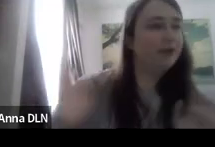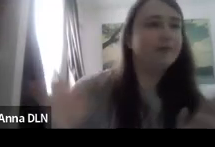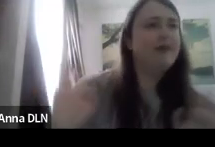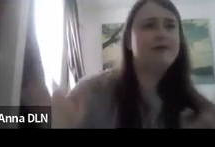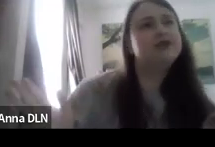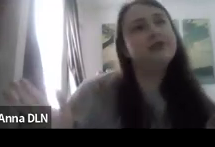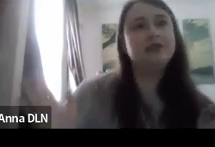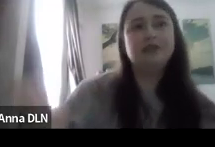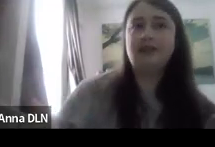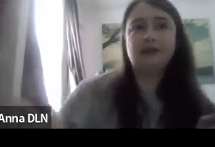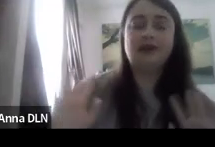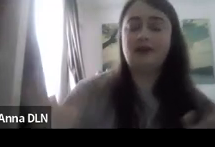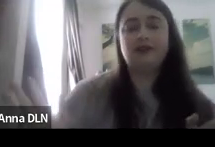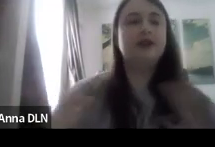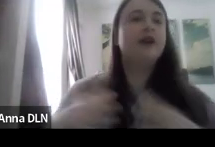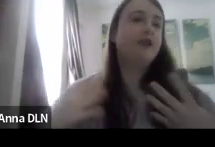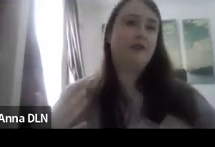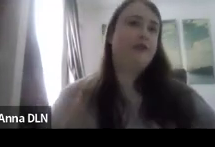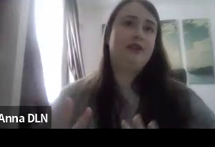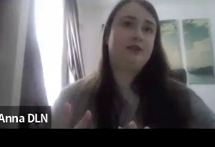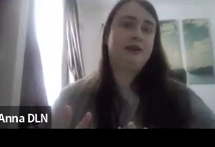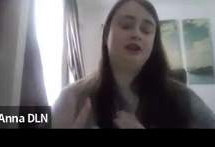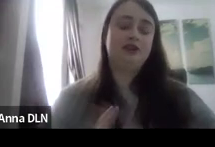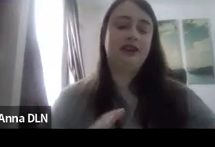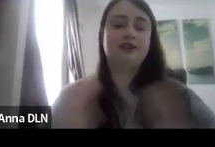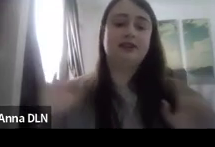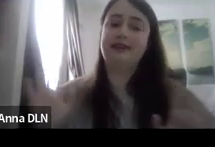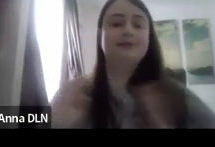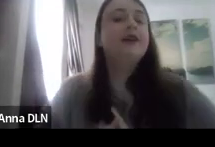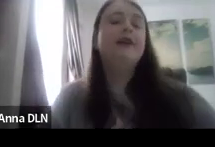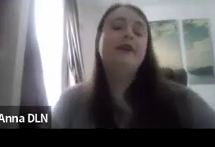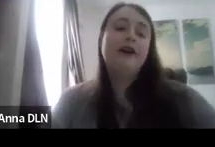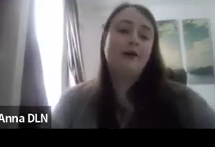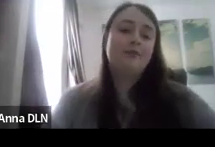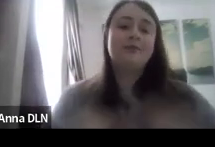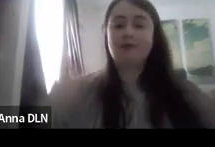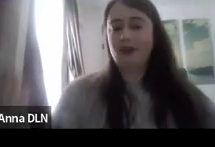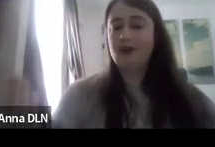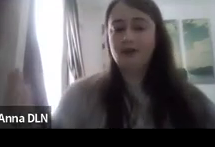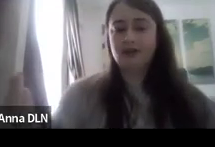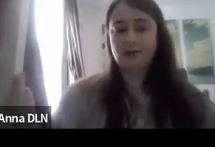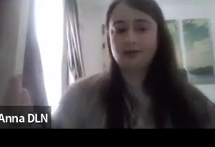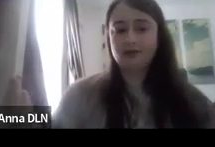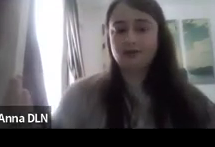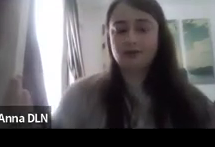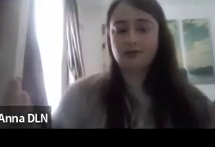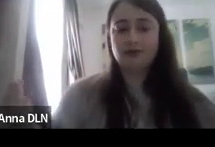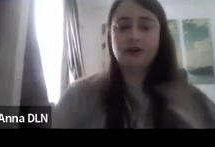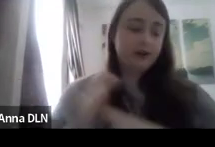and also haven't mentioned legal and the Office for the Independent Adjudicator here. You have your typical sources of support,